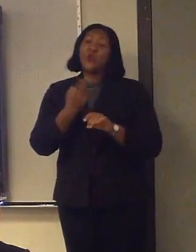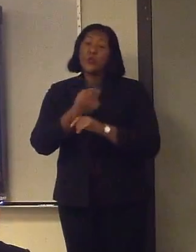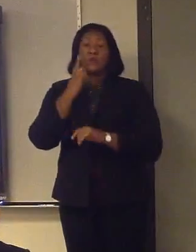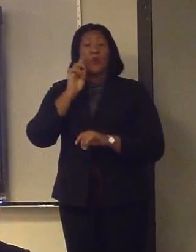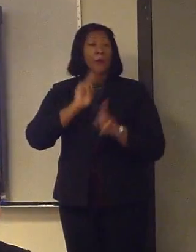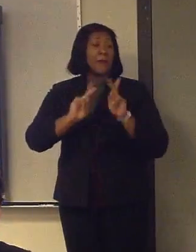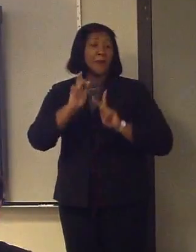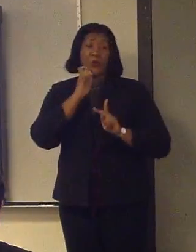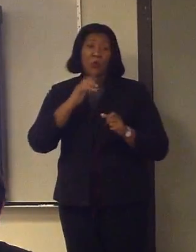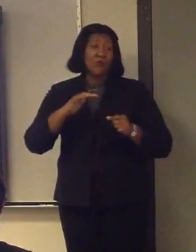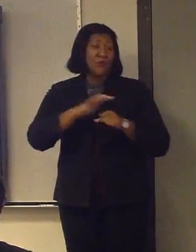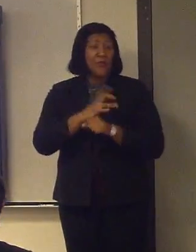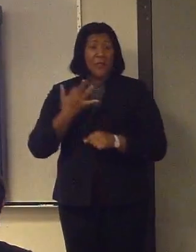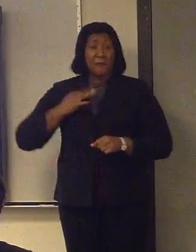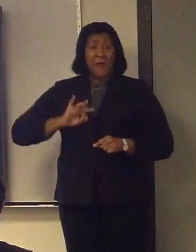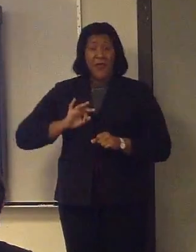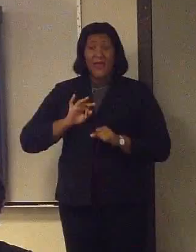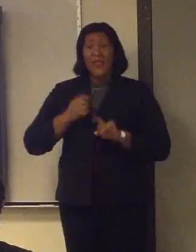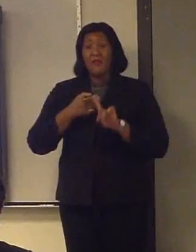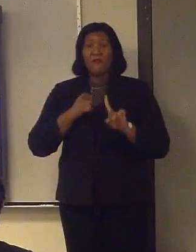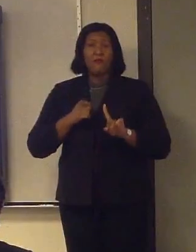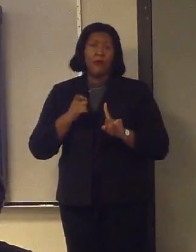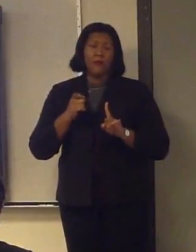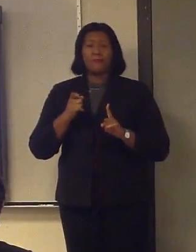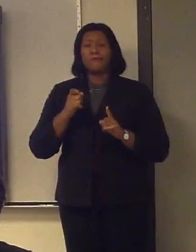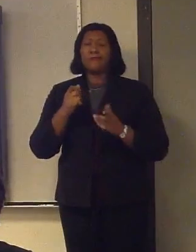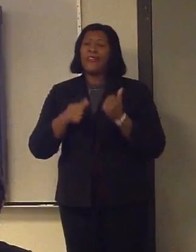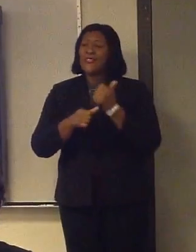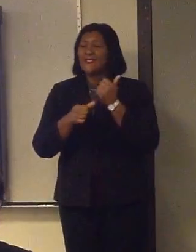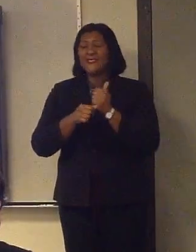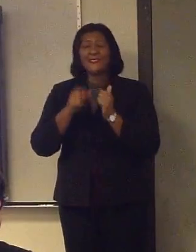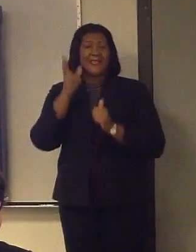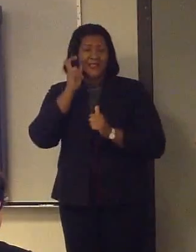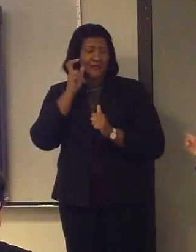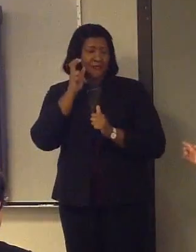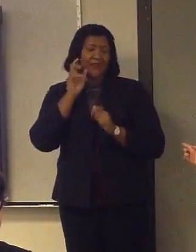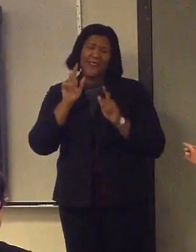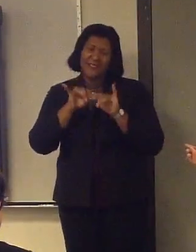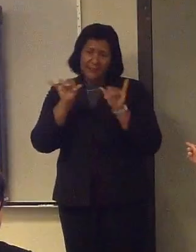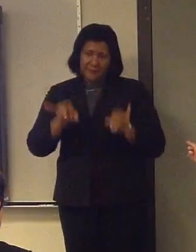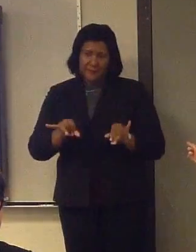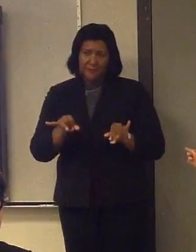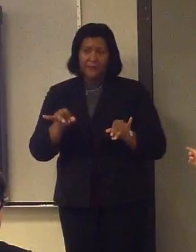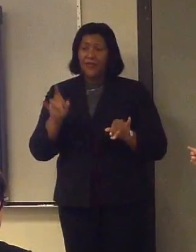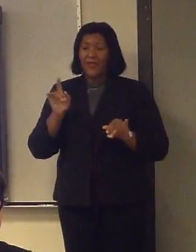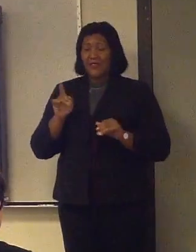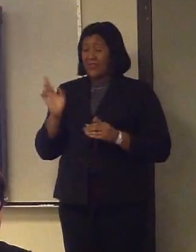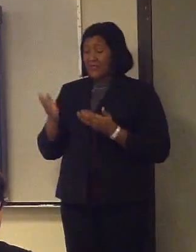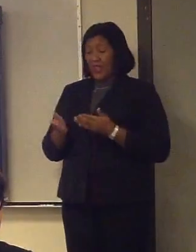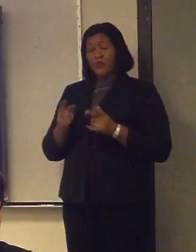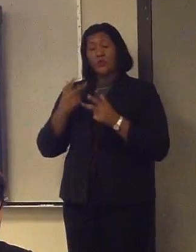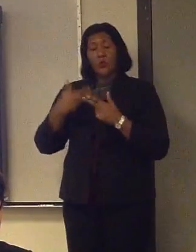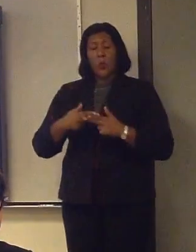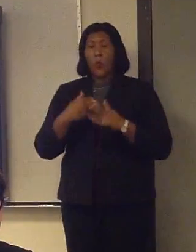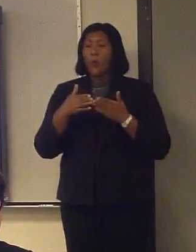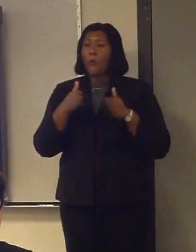or at all from assistive listening systems. This is open captioning where everyone can